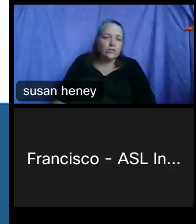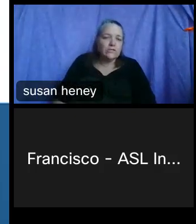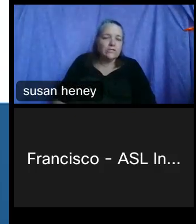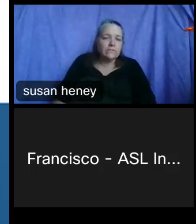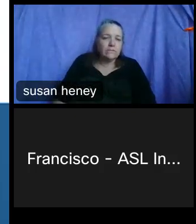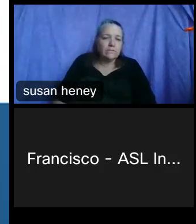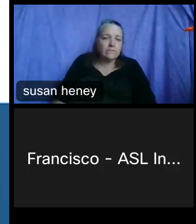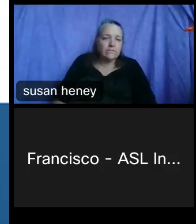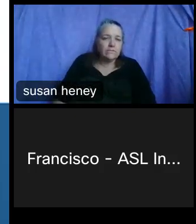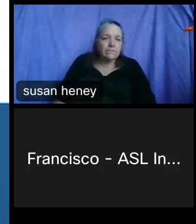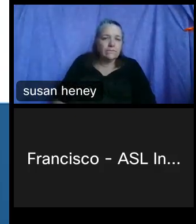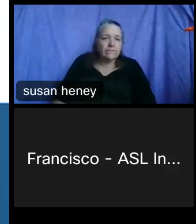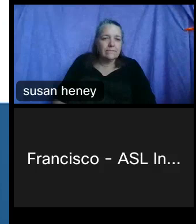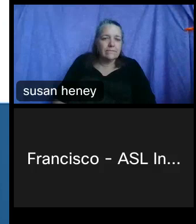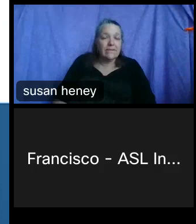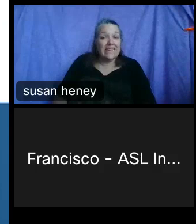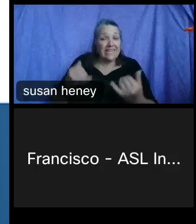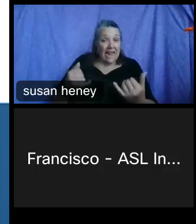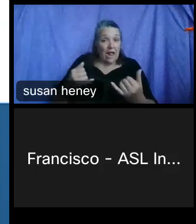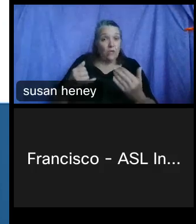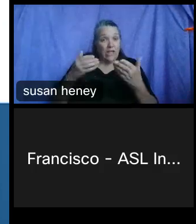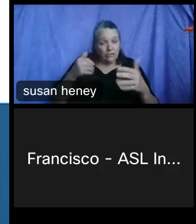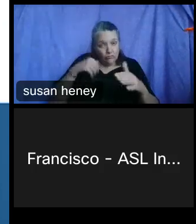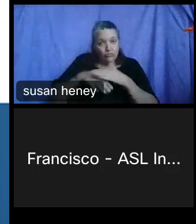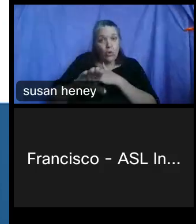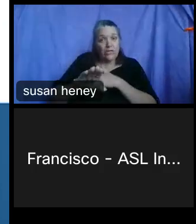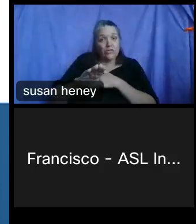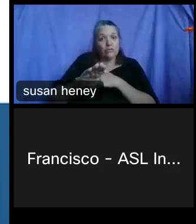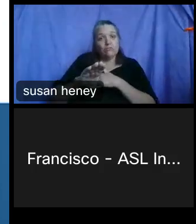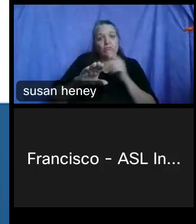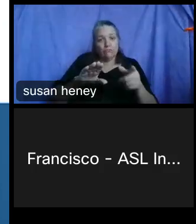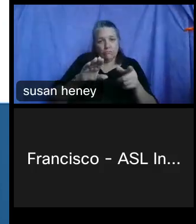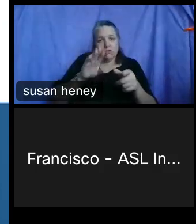At this time, let's go live into data.census.gov. All righty.